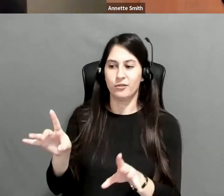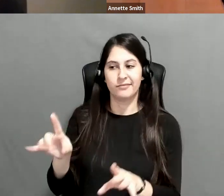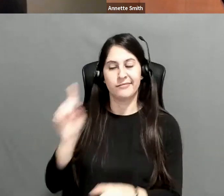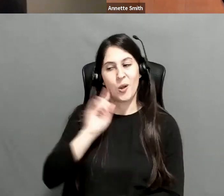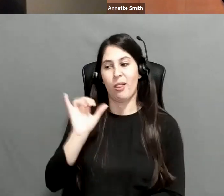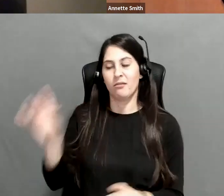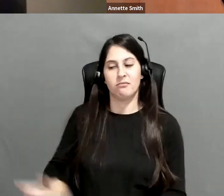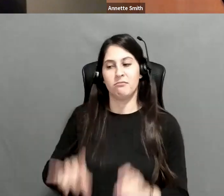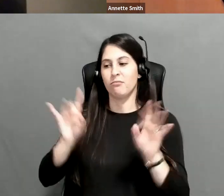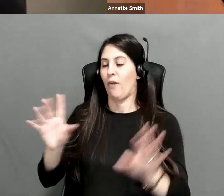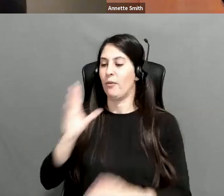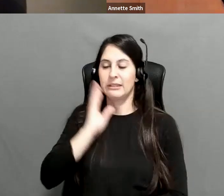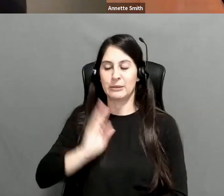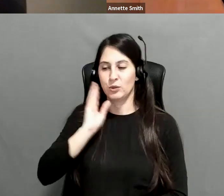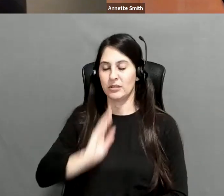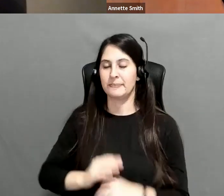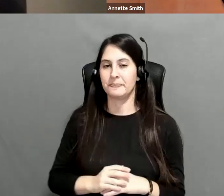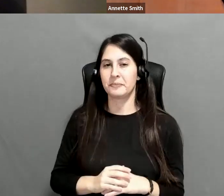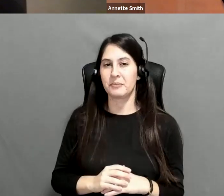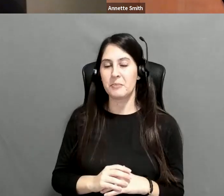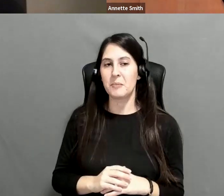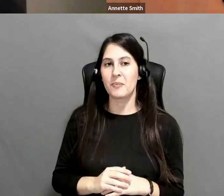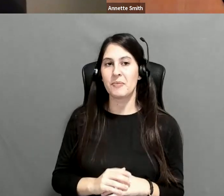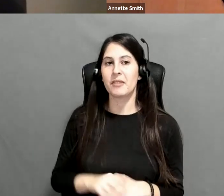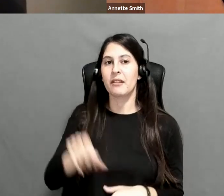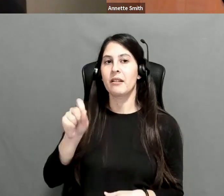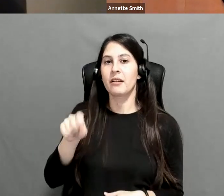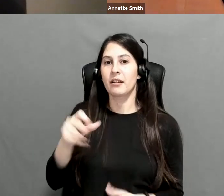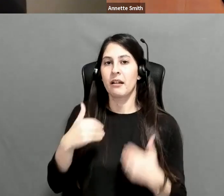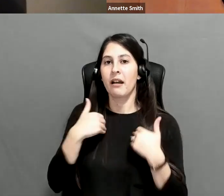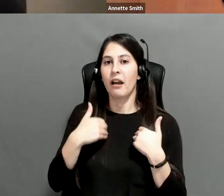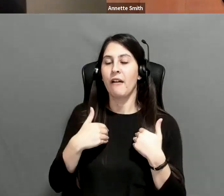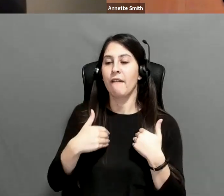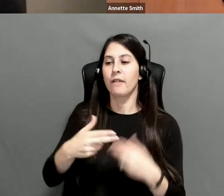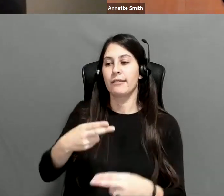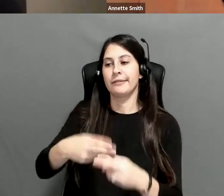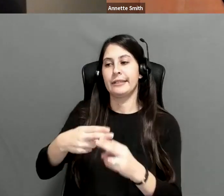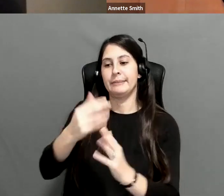you. That is awful. And it sounds like a terrible experience. But,